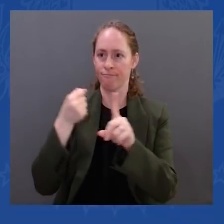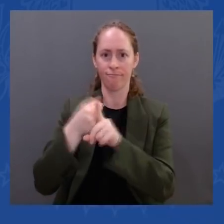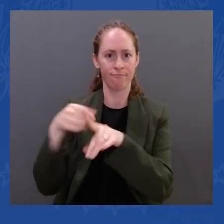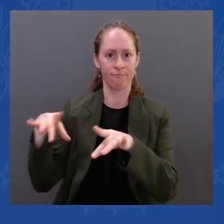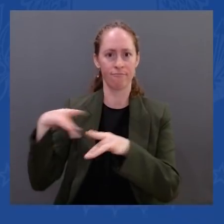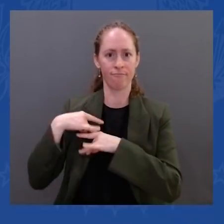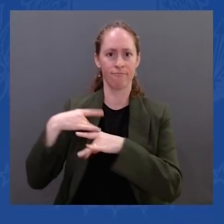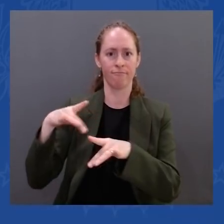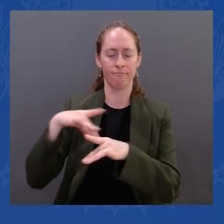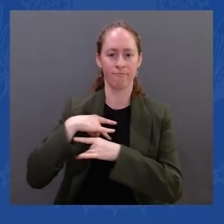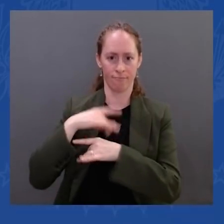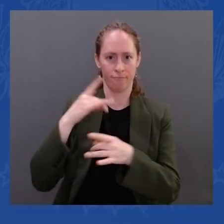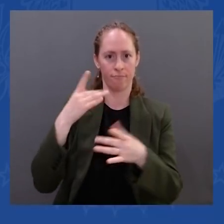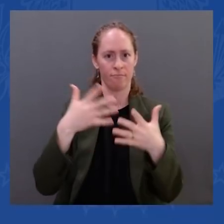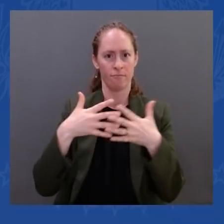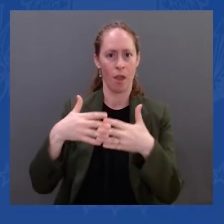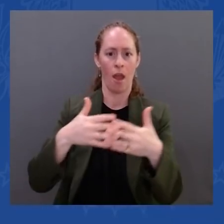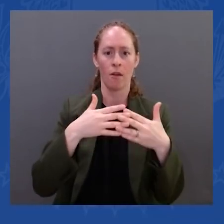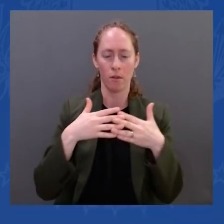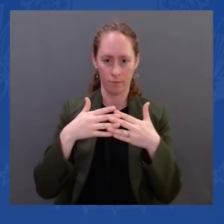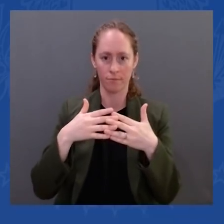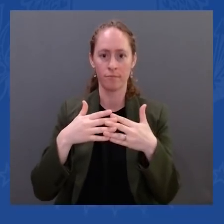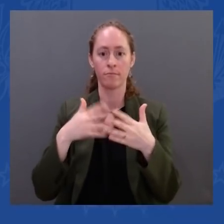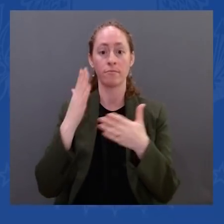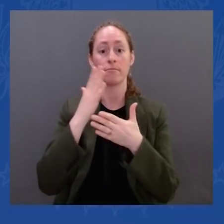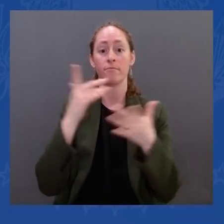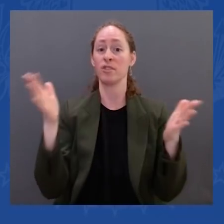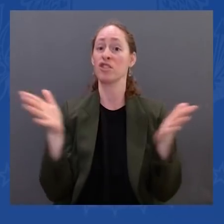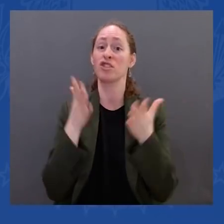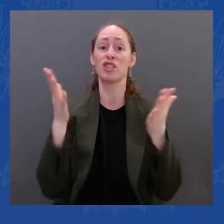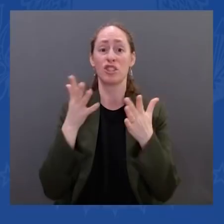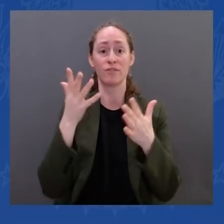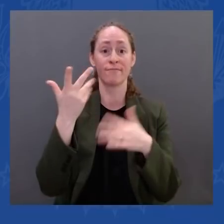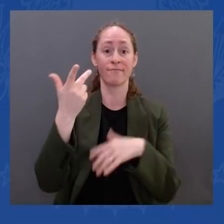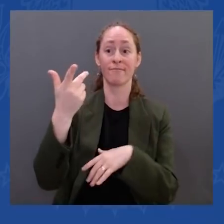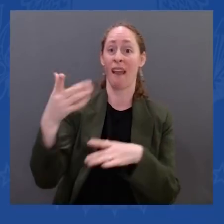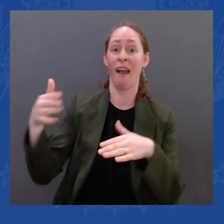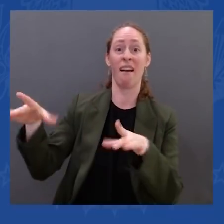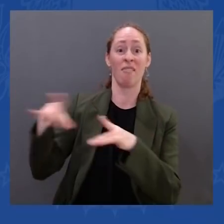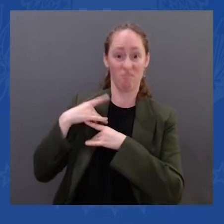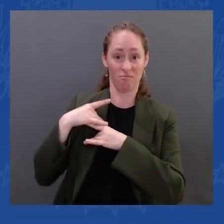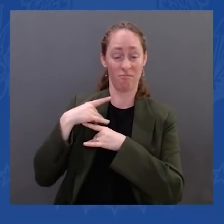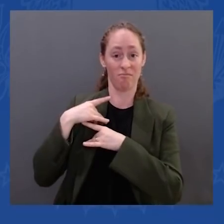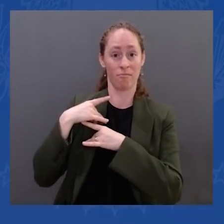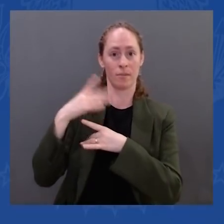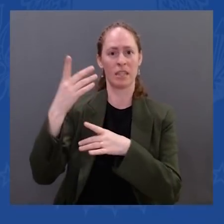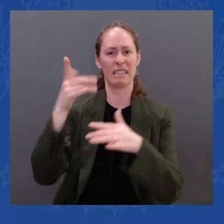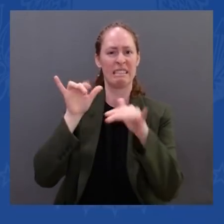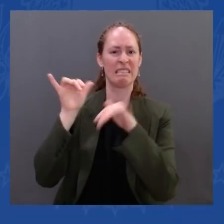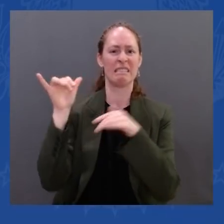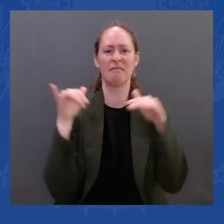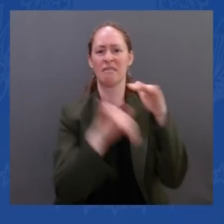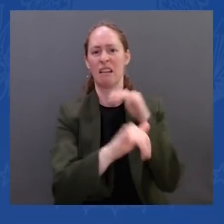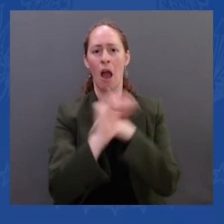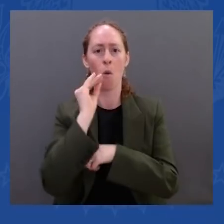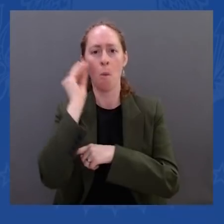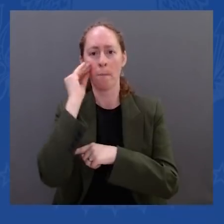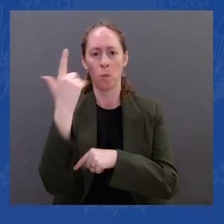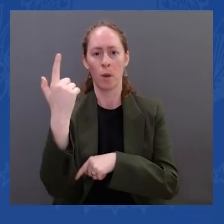who are infected or even, in some cases, just exposed. Should Americans expect something similar? President Biden: No, I don't think so.